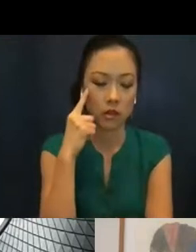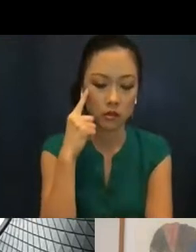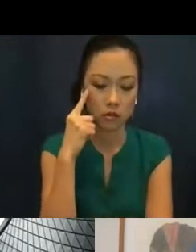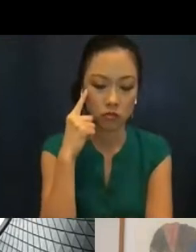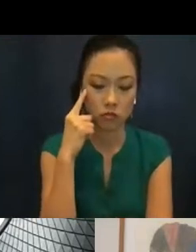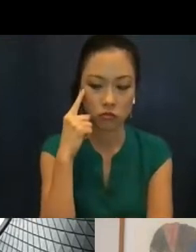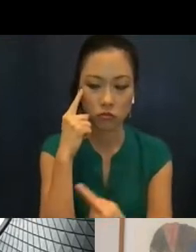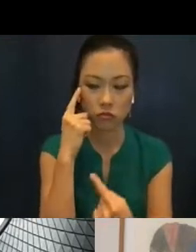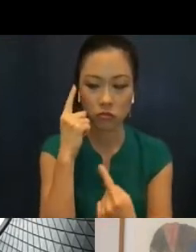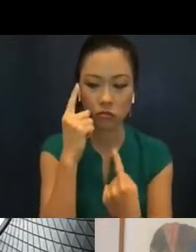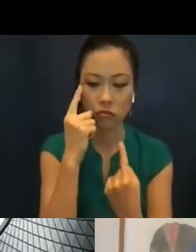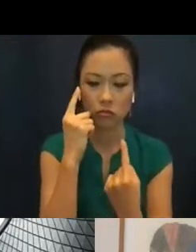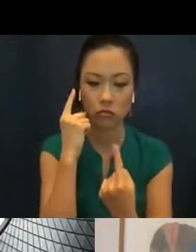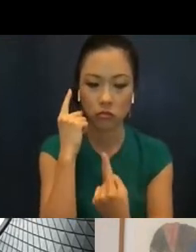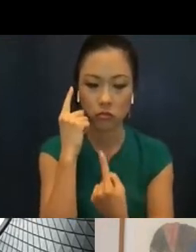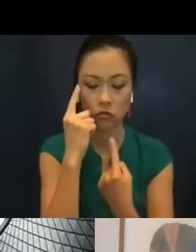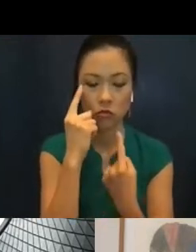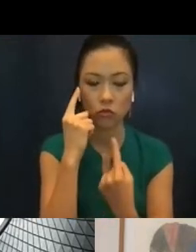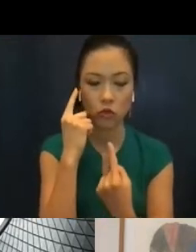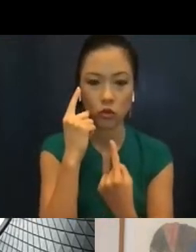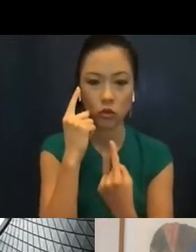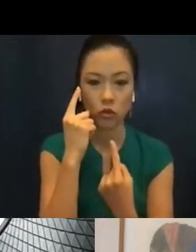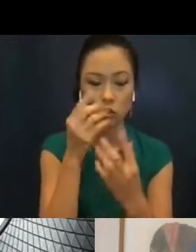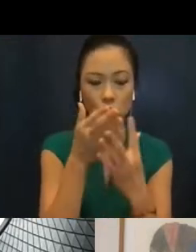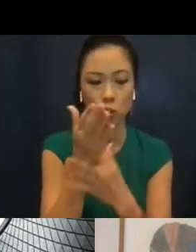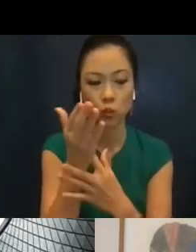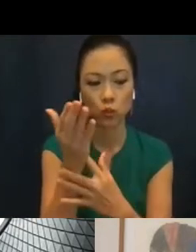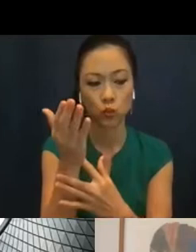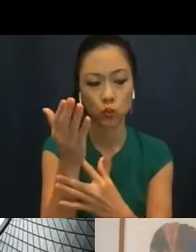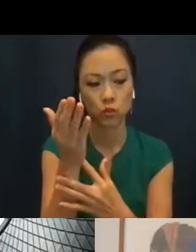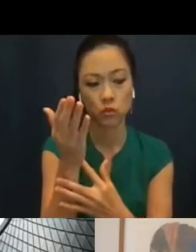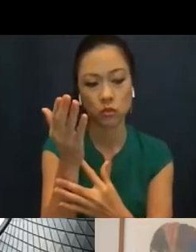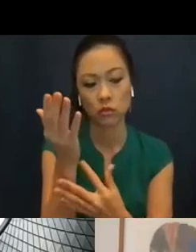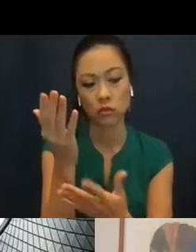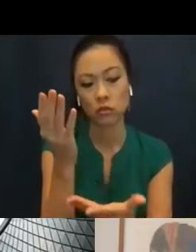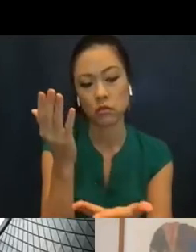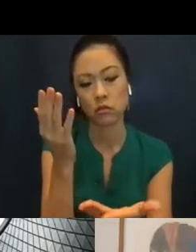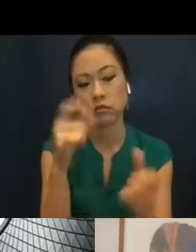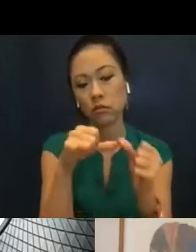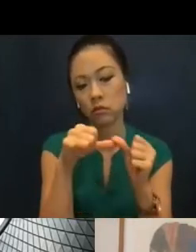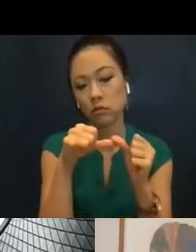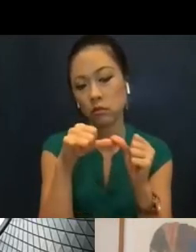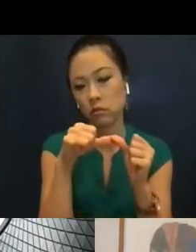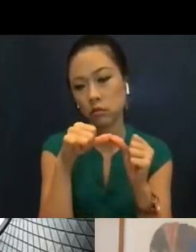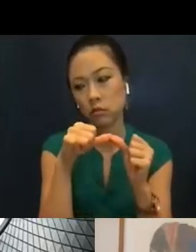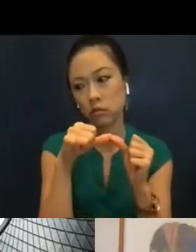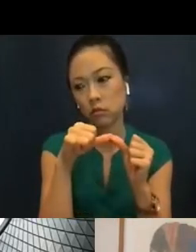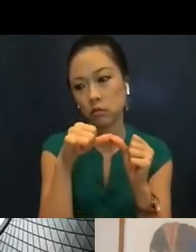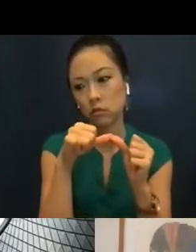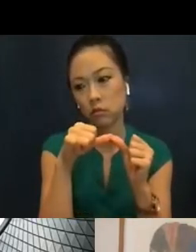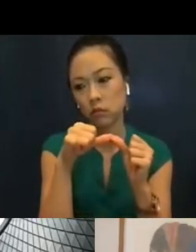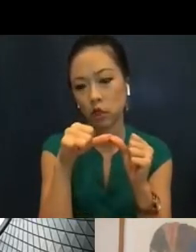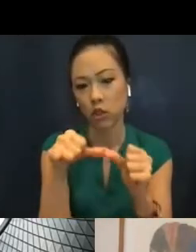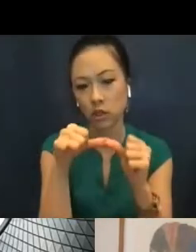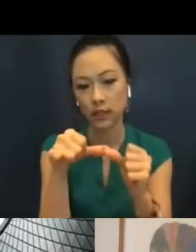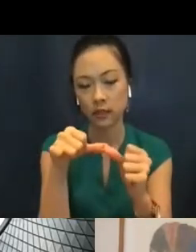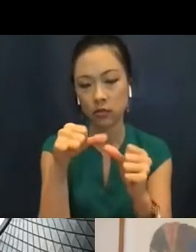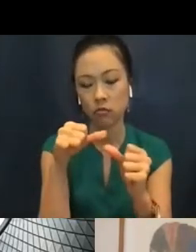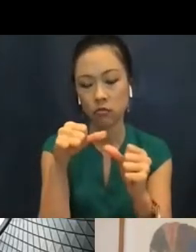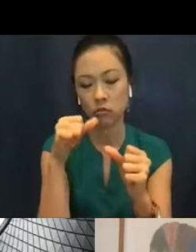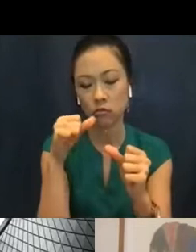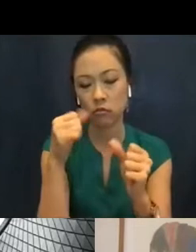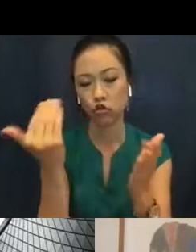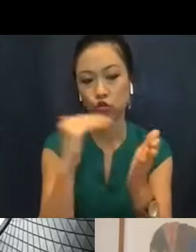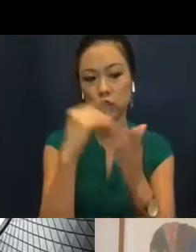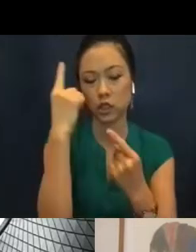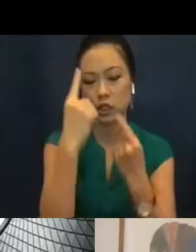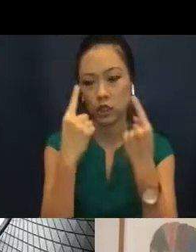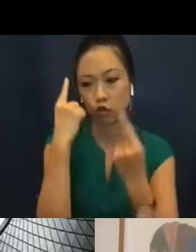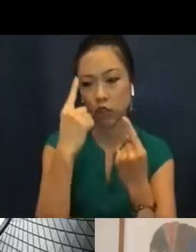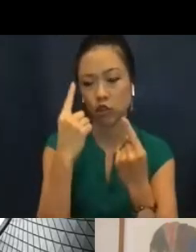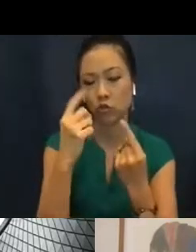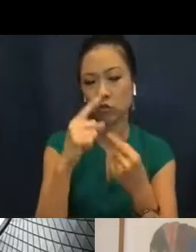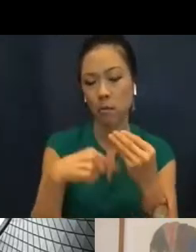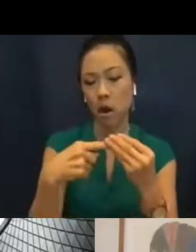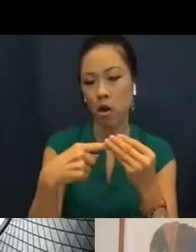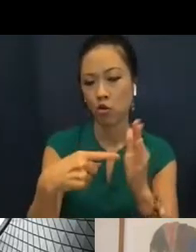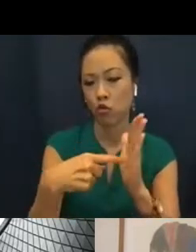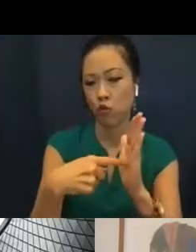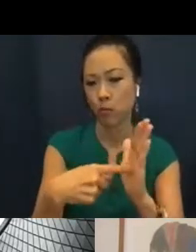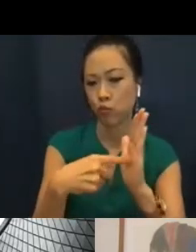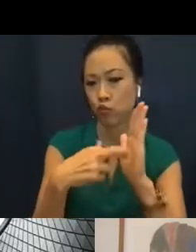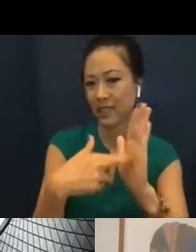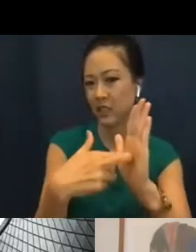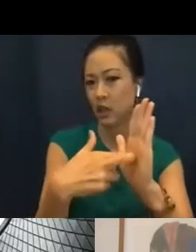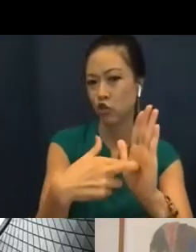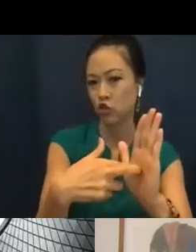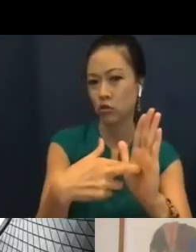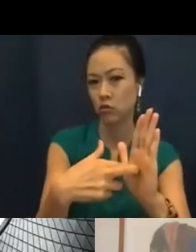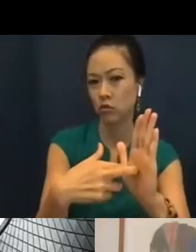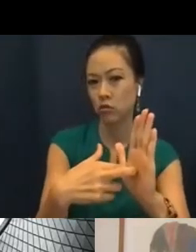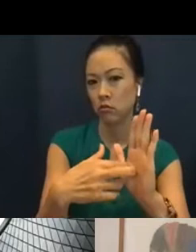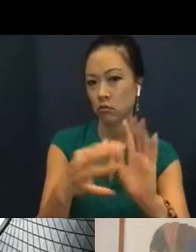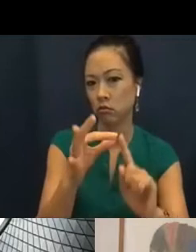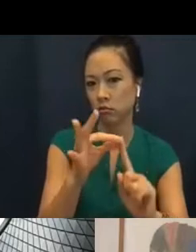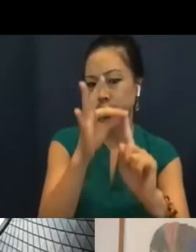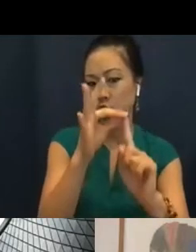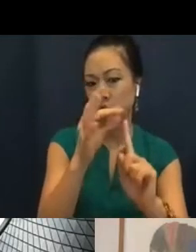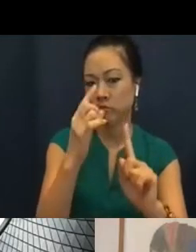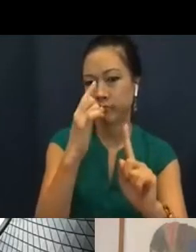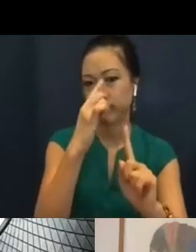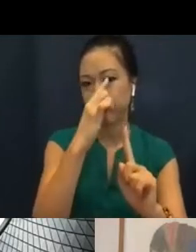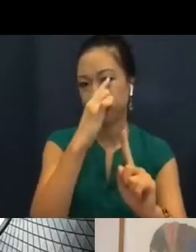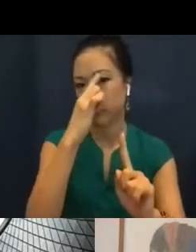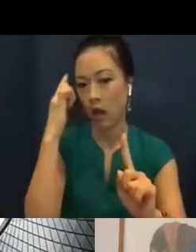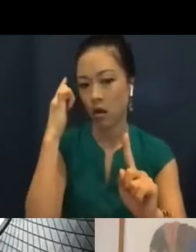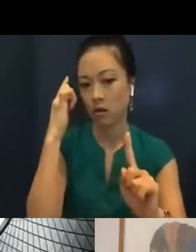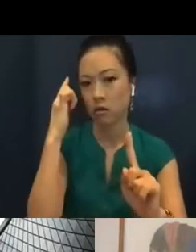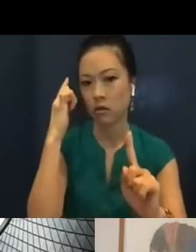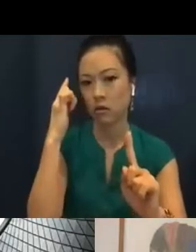the constant reconsideration of representation, especially in radical black gestures, within